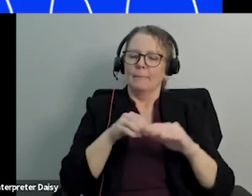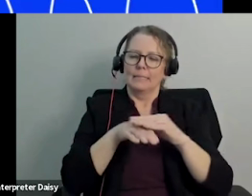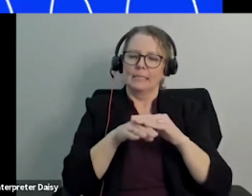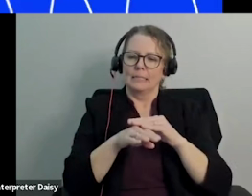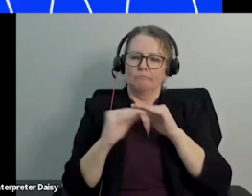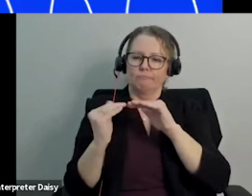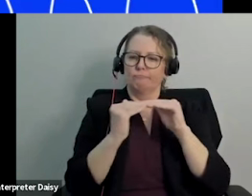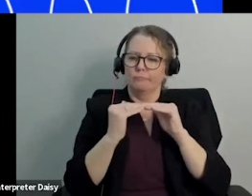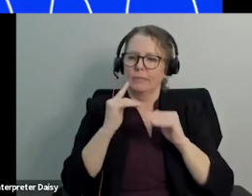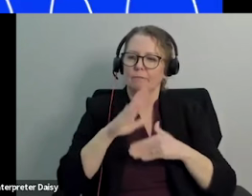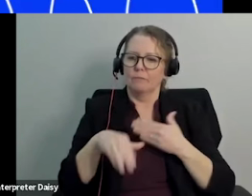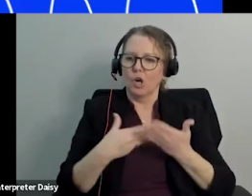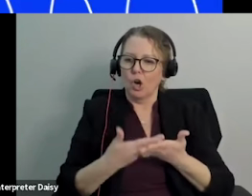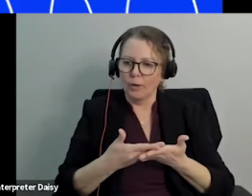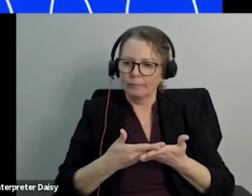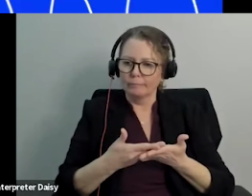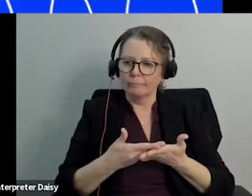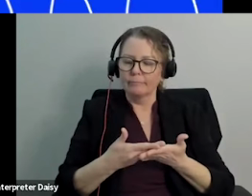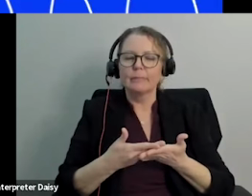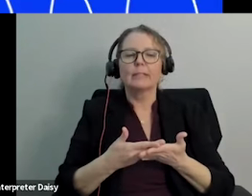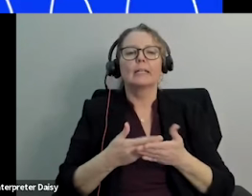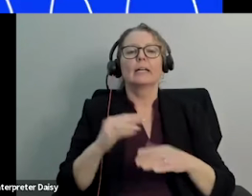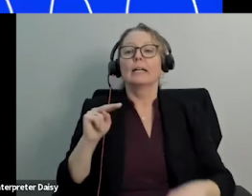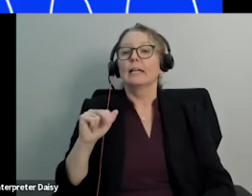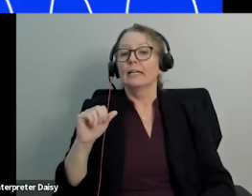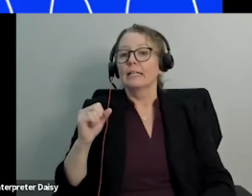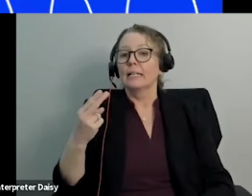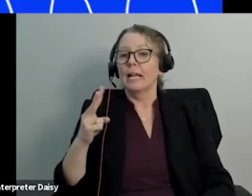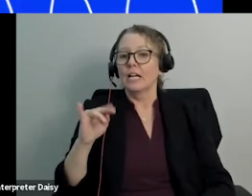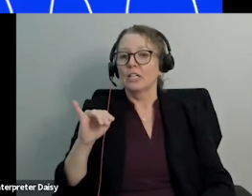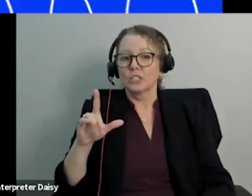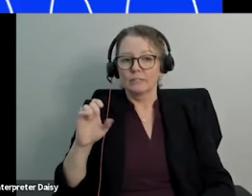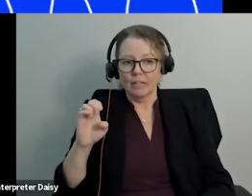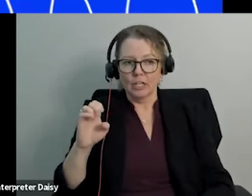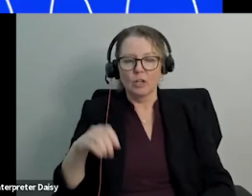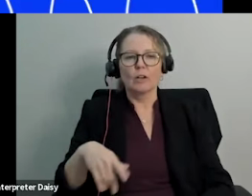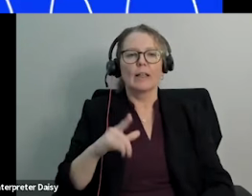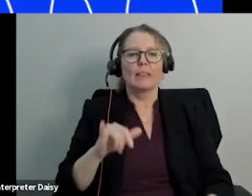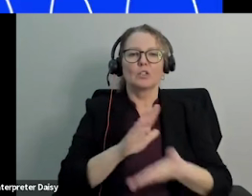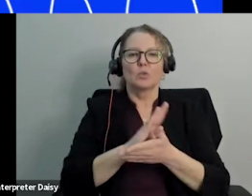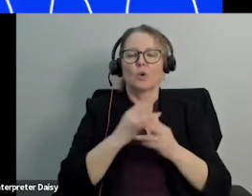Nestled within the busy City of Nashville is a school called Harris-Hillman. To many, this K through 12 school